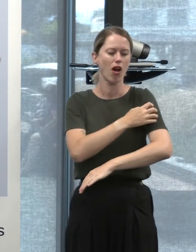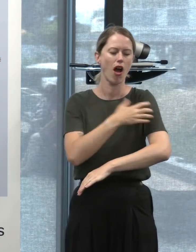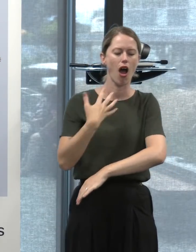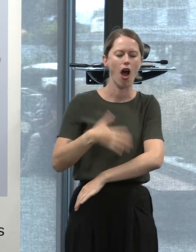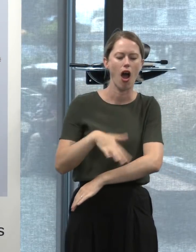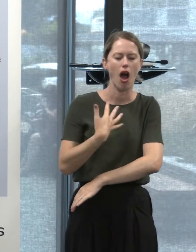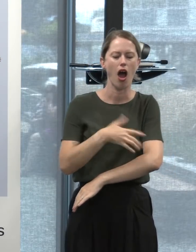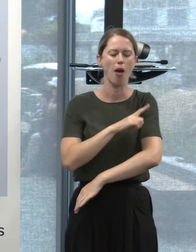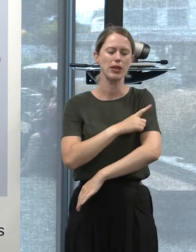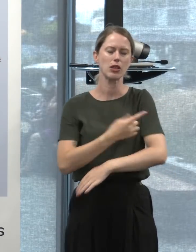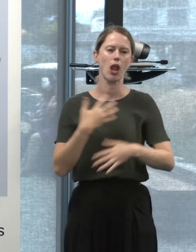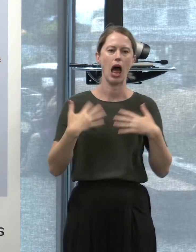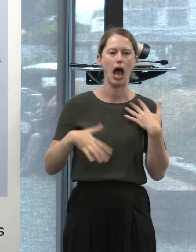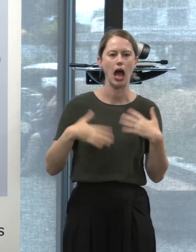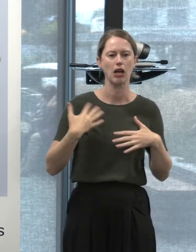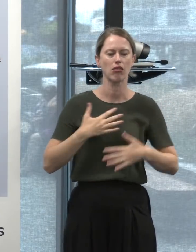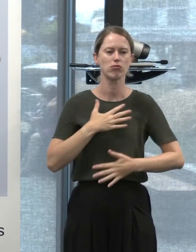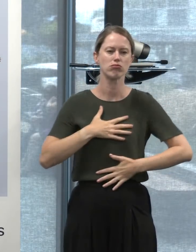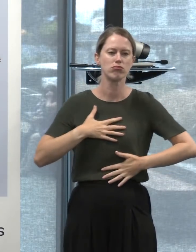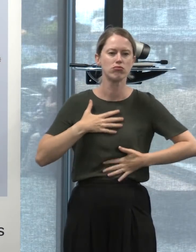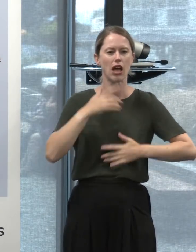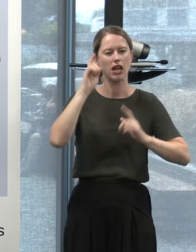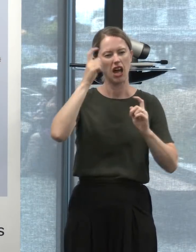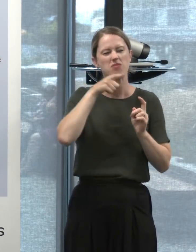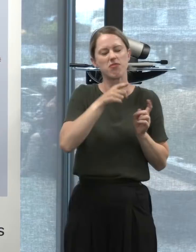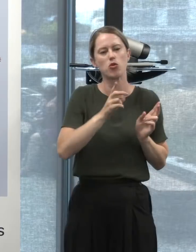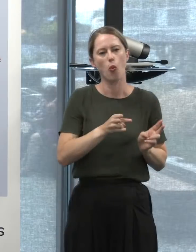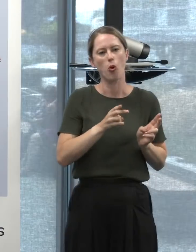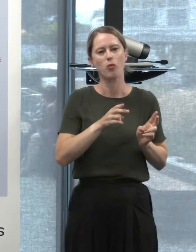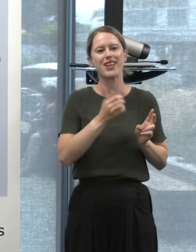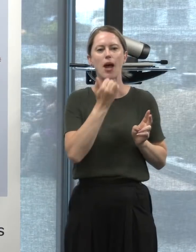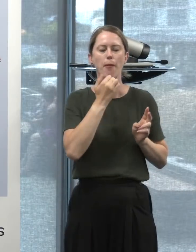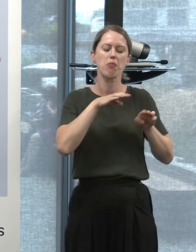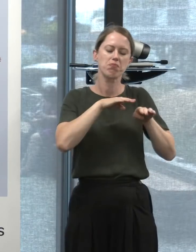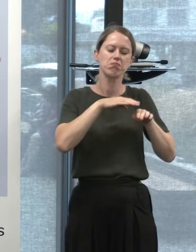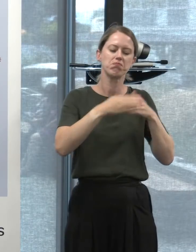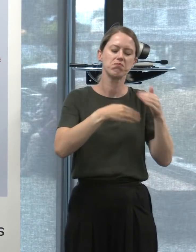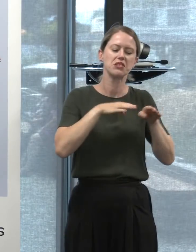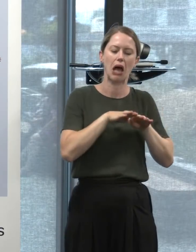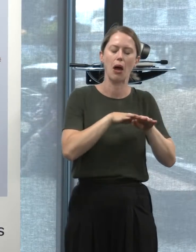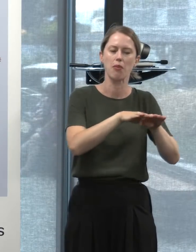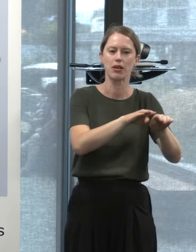booster follow a similar pattern and we have not seen an